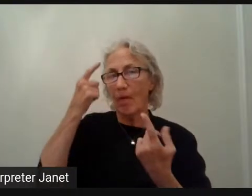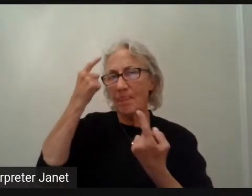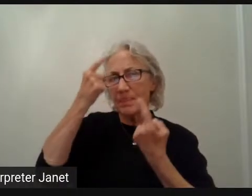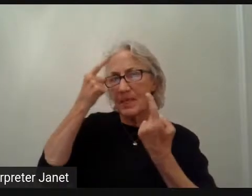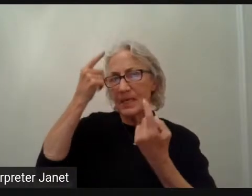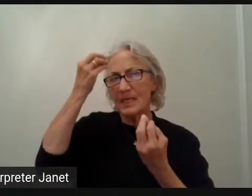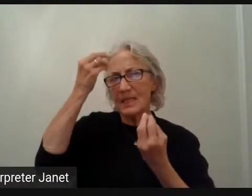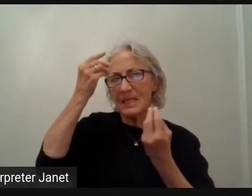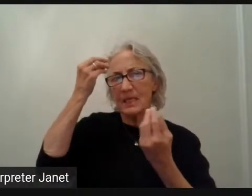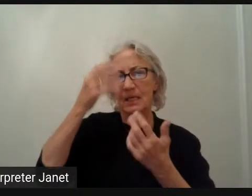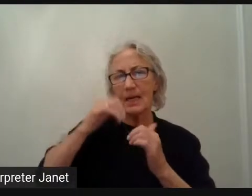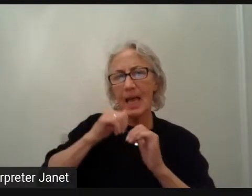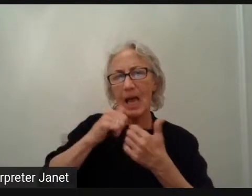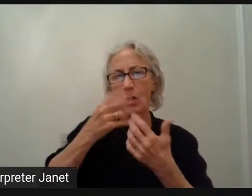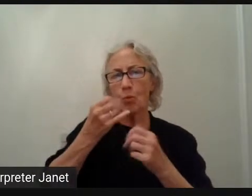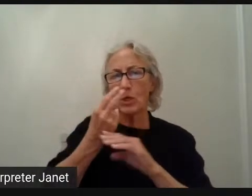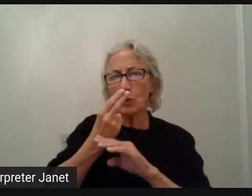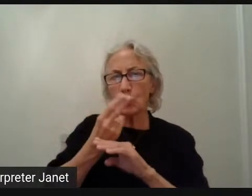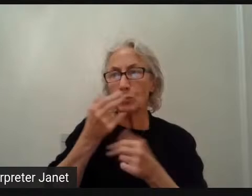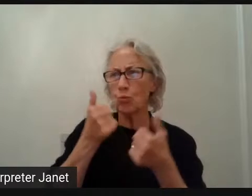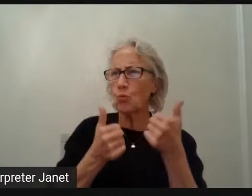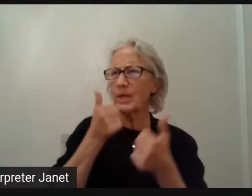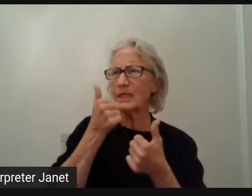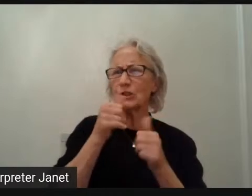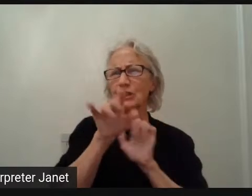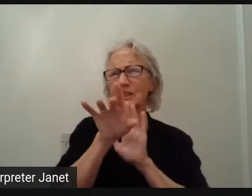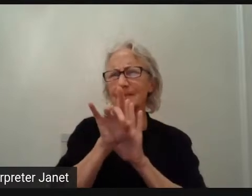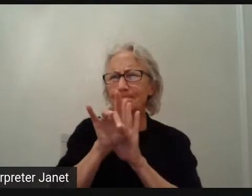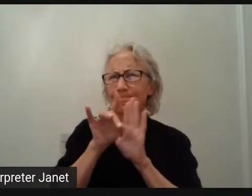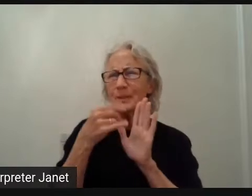It is about the general idea. For example,